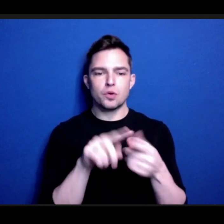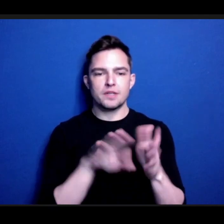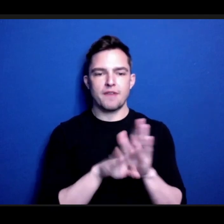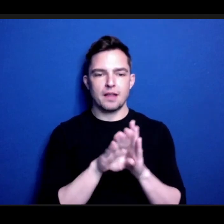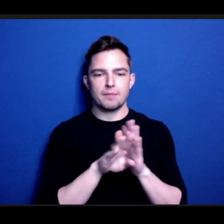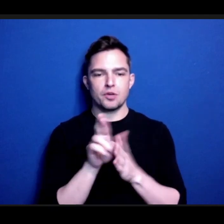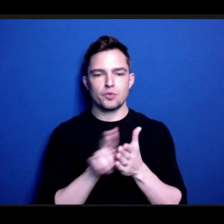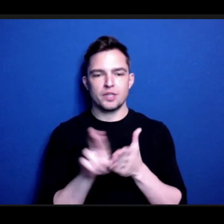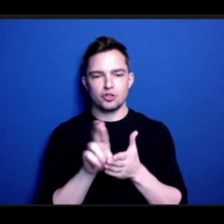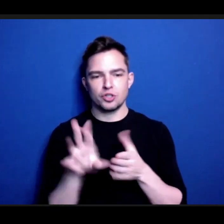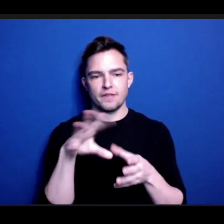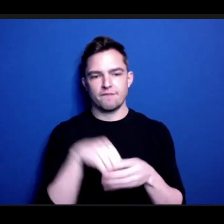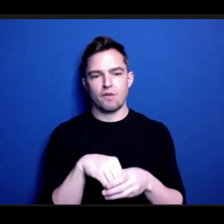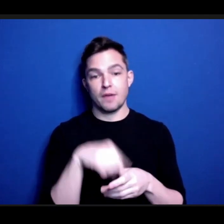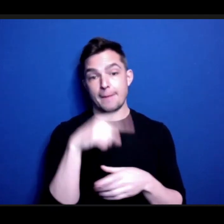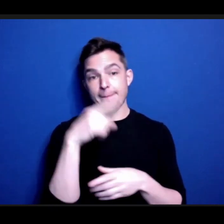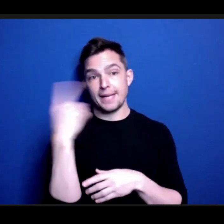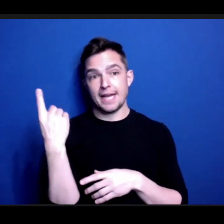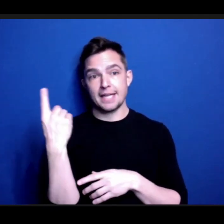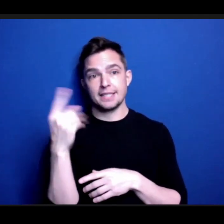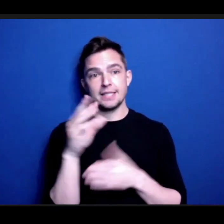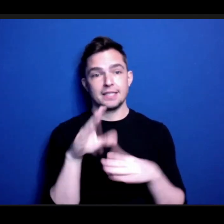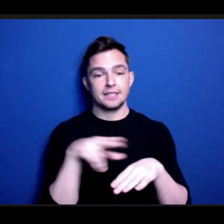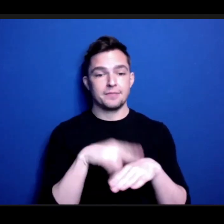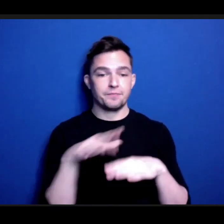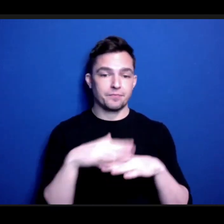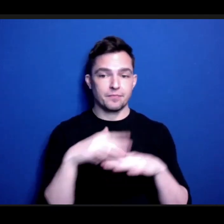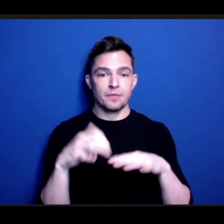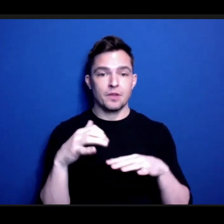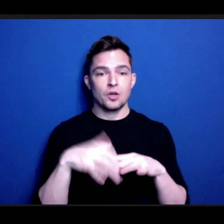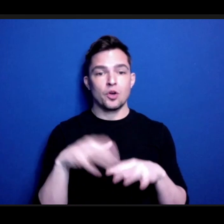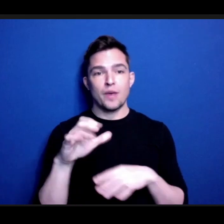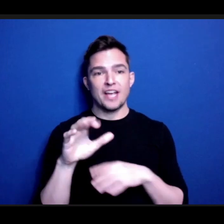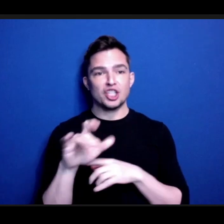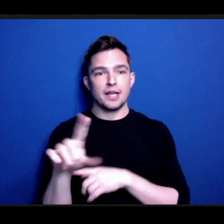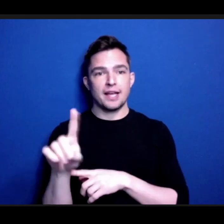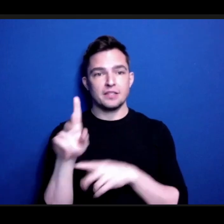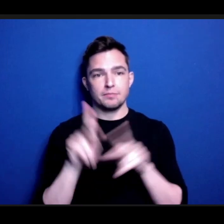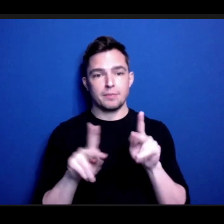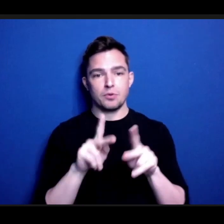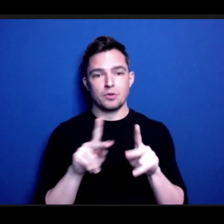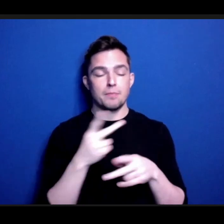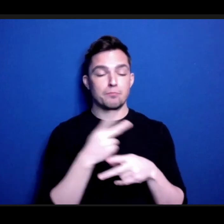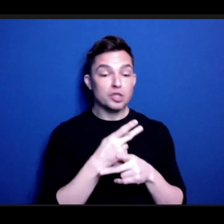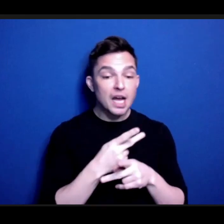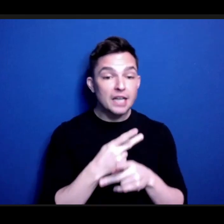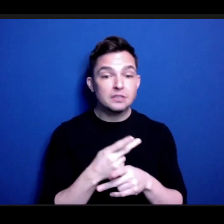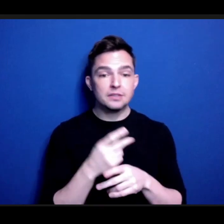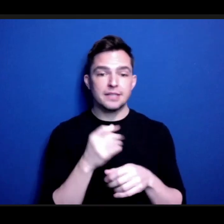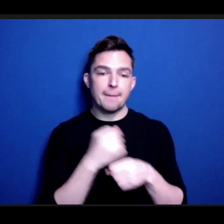involving black, Indigenous and racialised folks that is productive, responsible, meaningful,